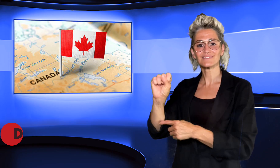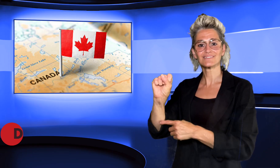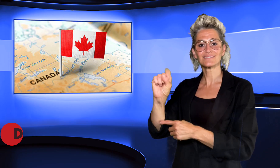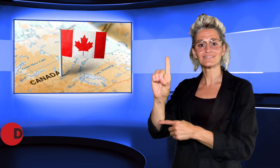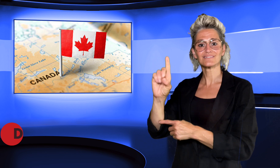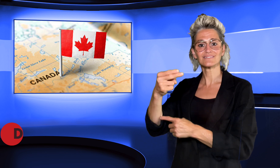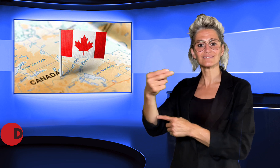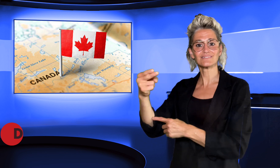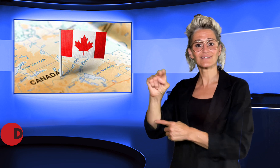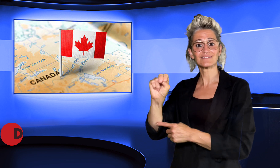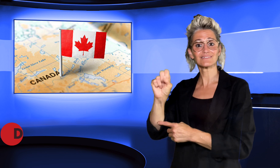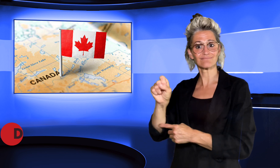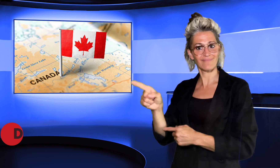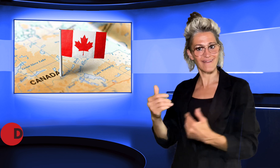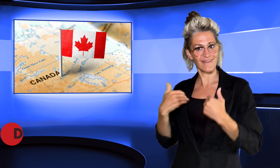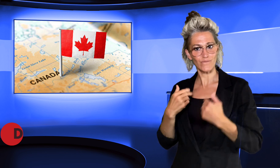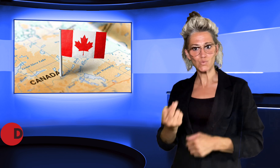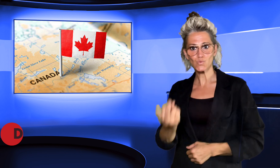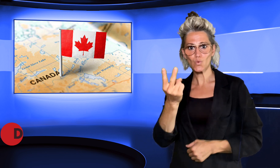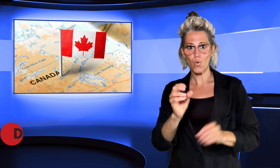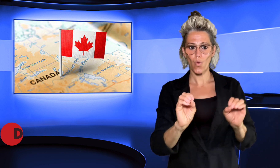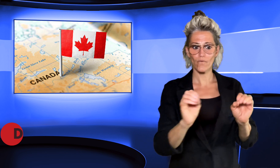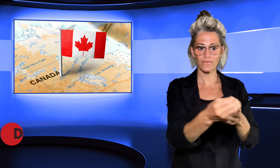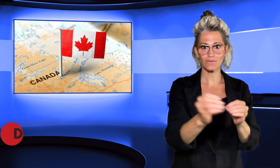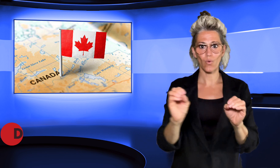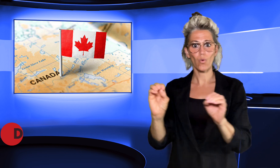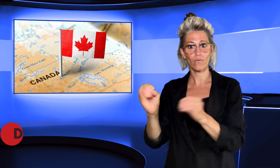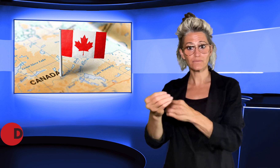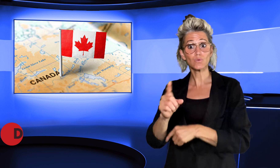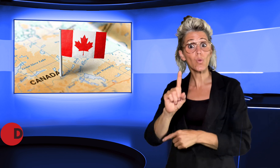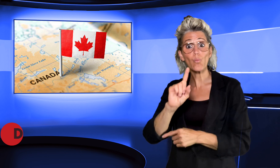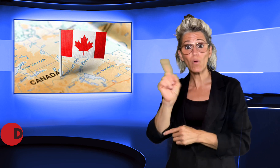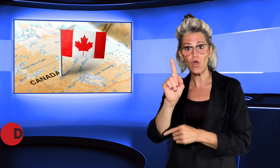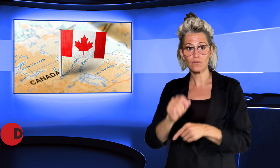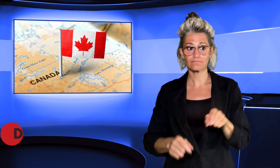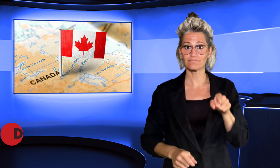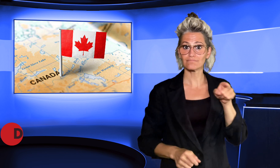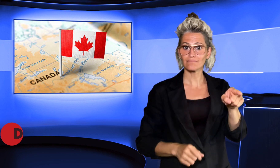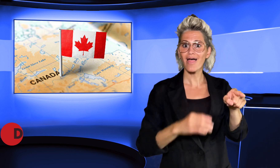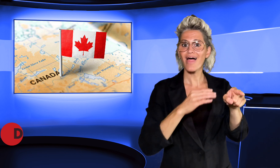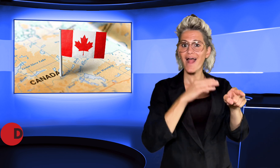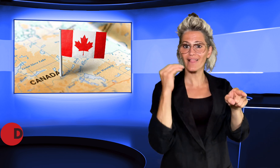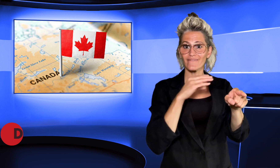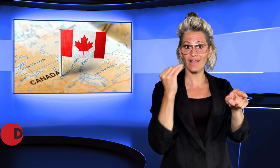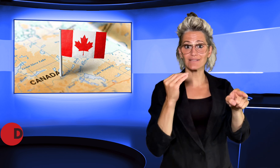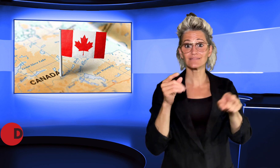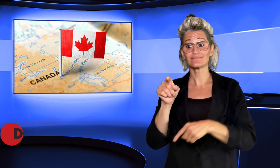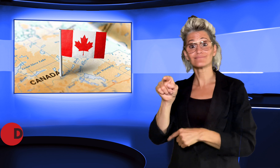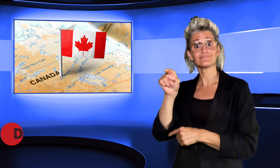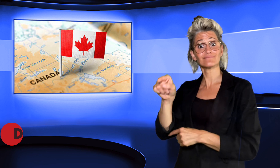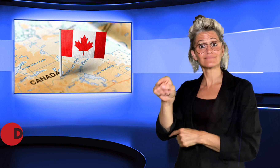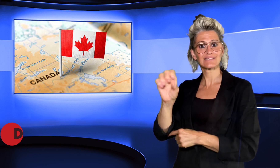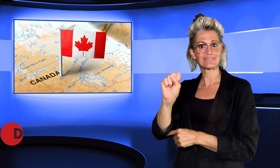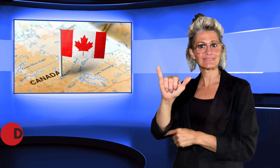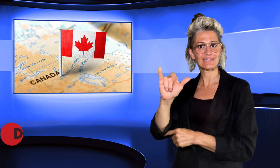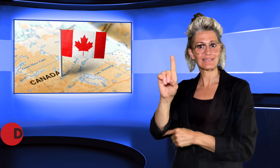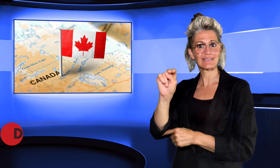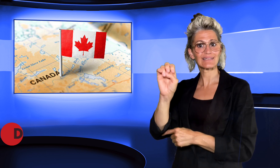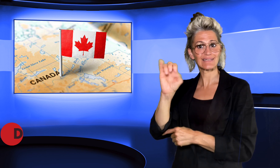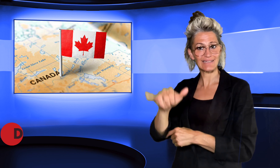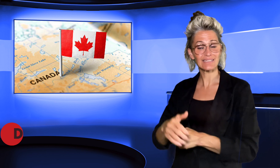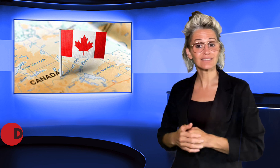[SIGNER]: SDHHNS has two offices in Halifax and Sydney. In addition